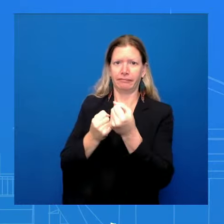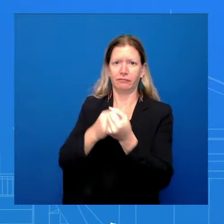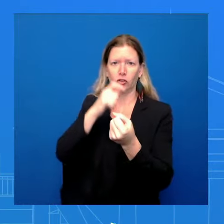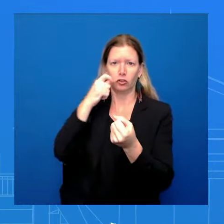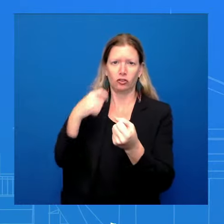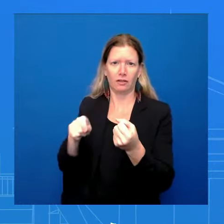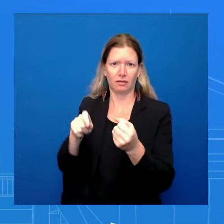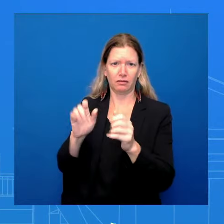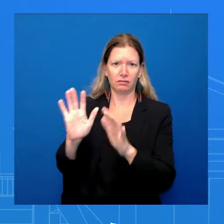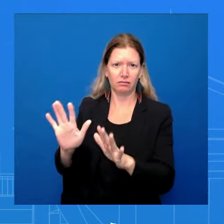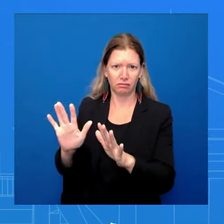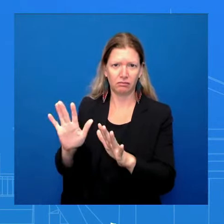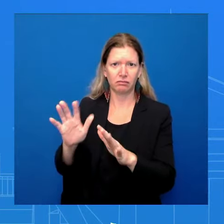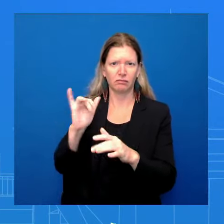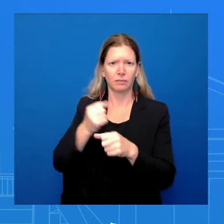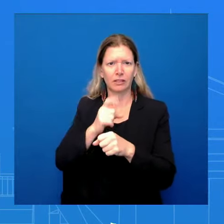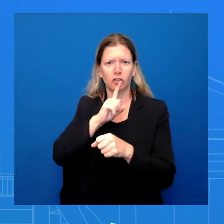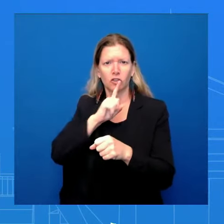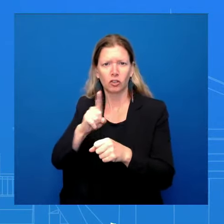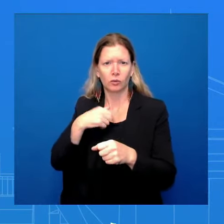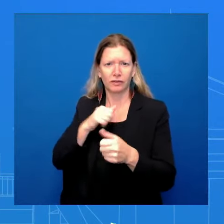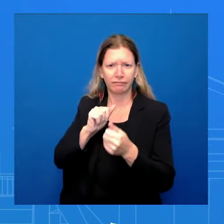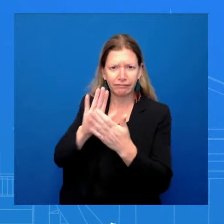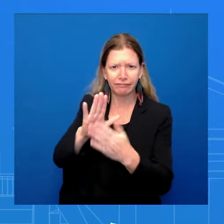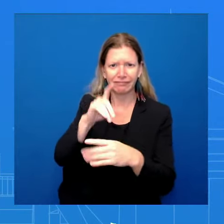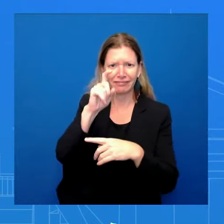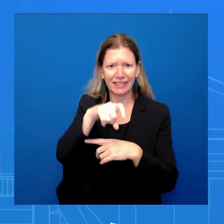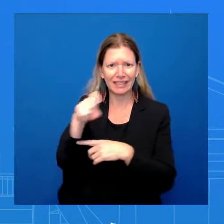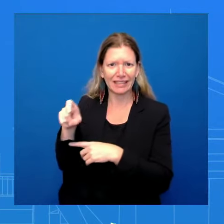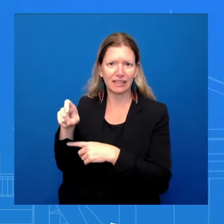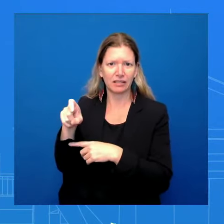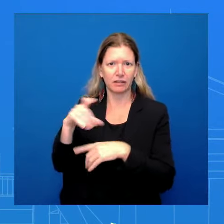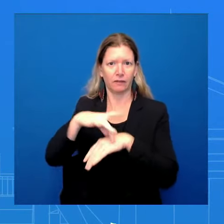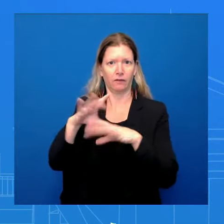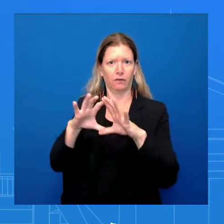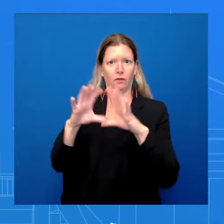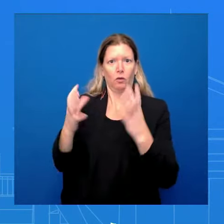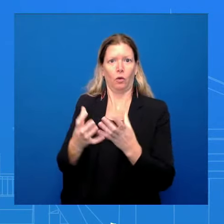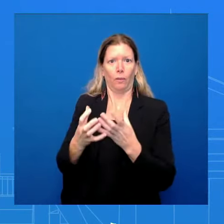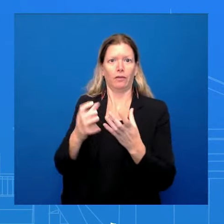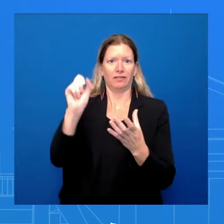of the Global South developing countries, I'd say two things. First, these are connected.